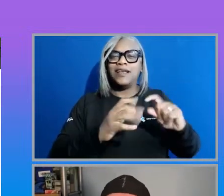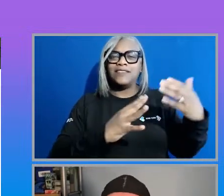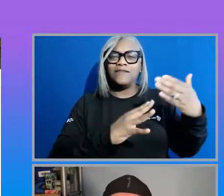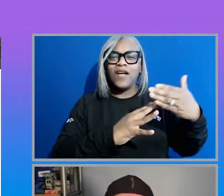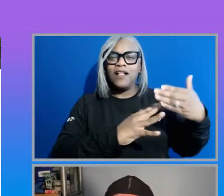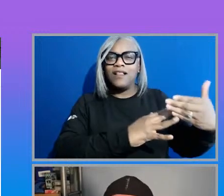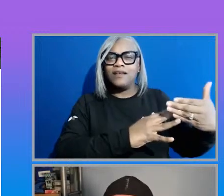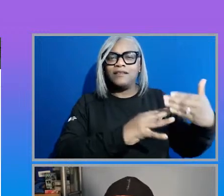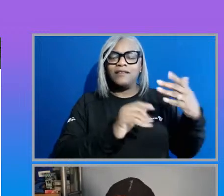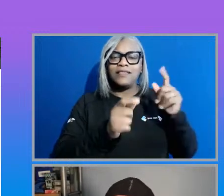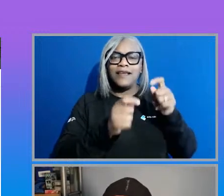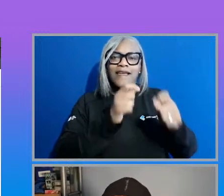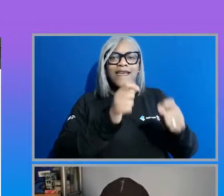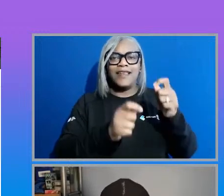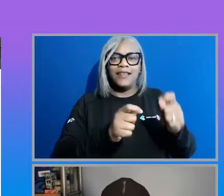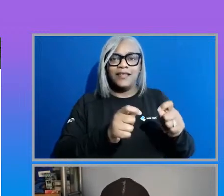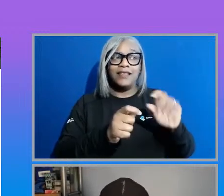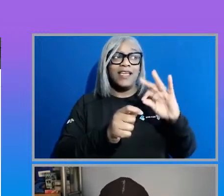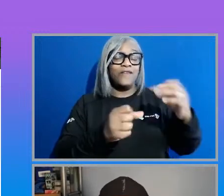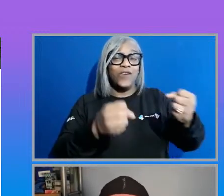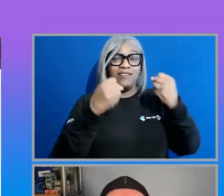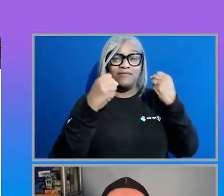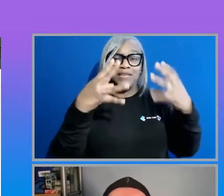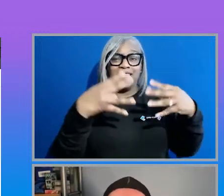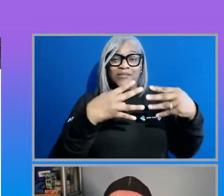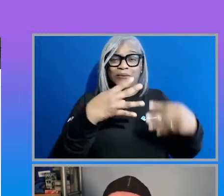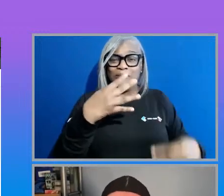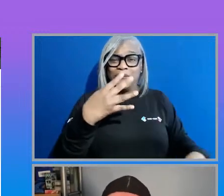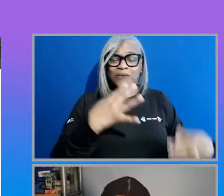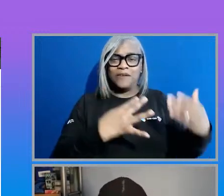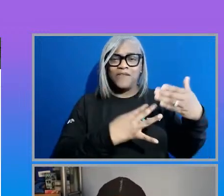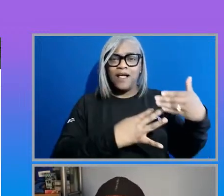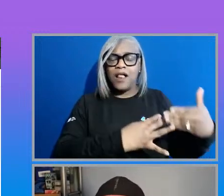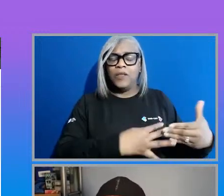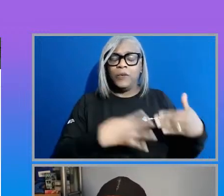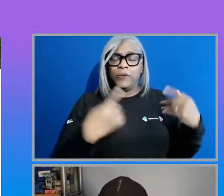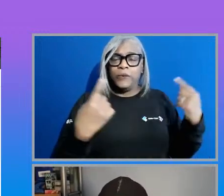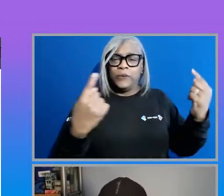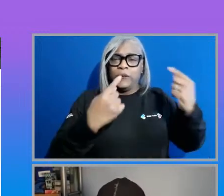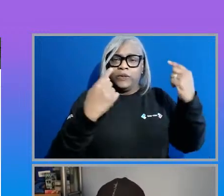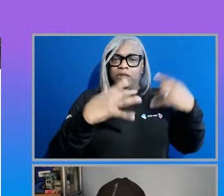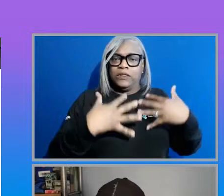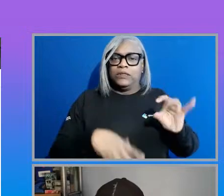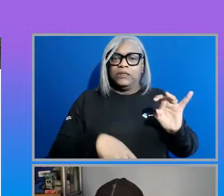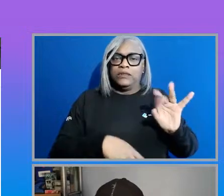start editing them. And if you've got like hundreds or thousands of test files, this is